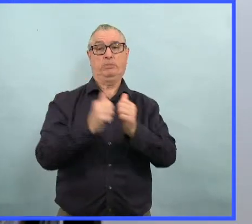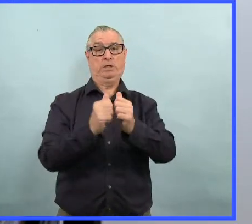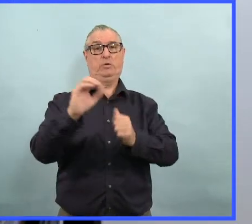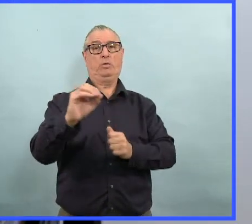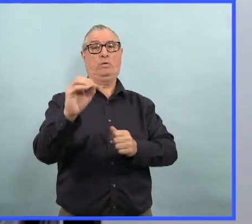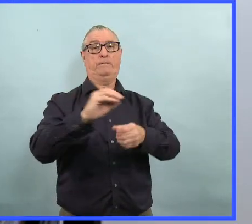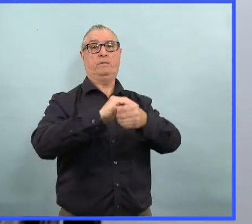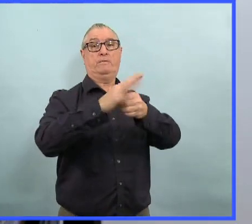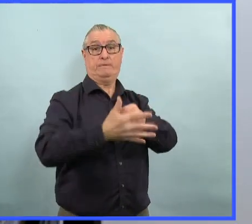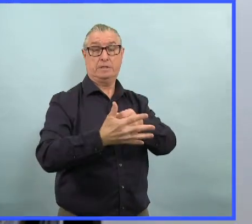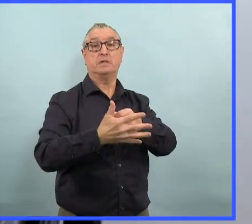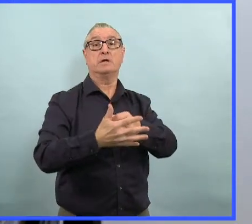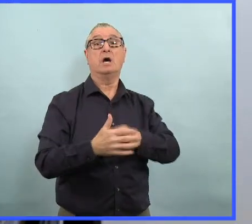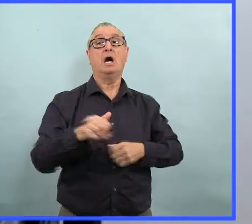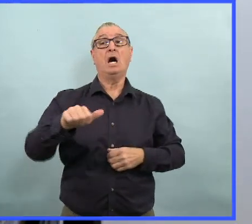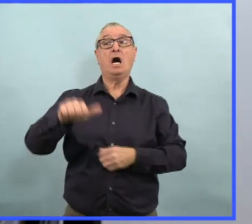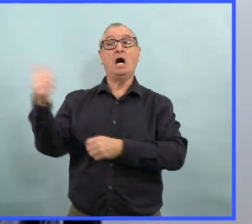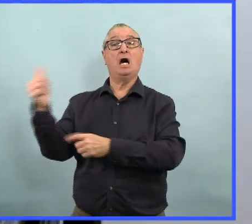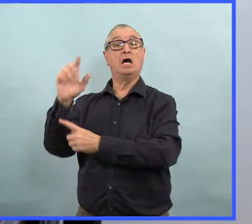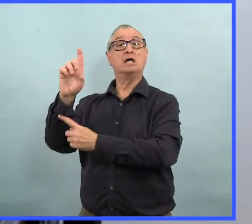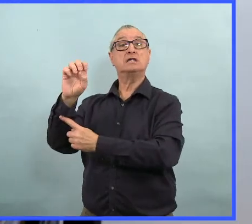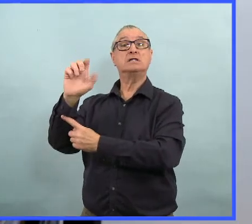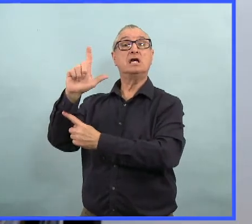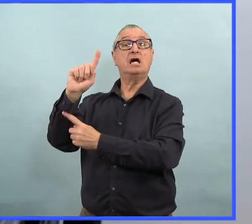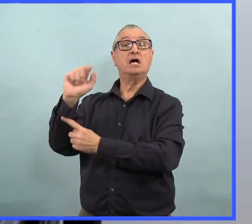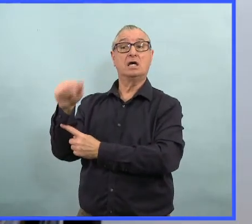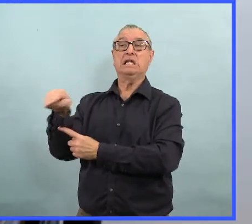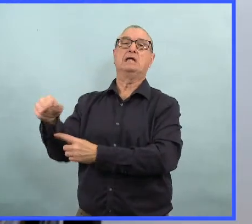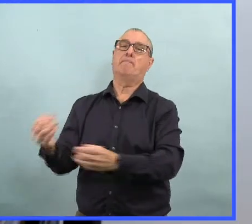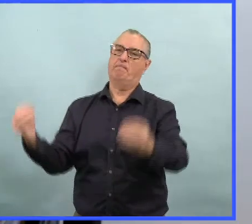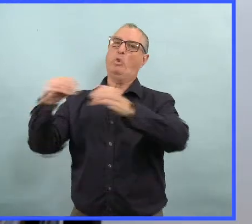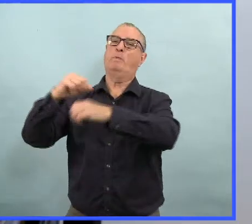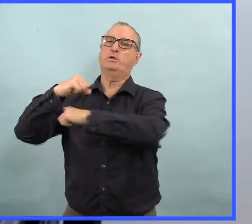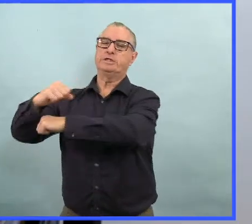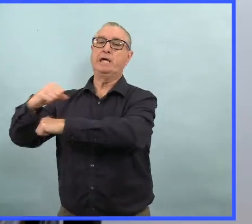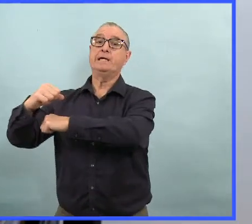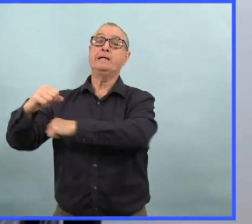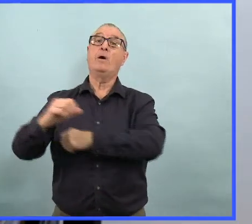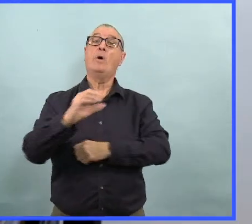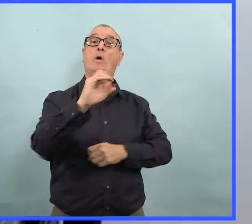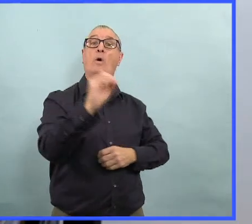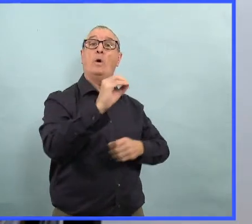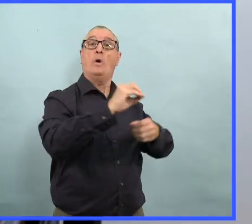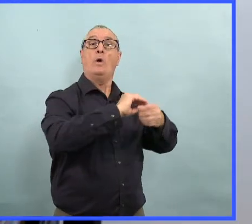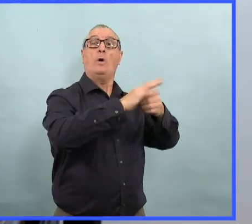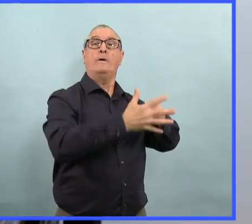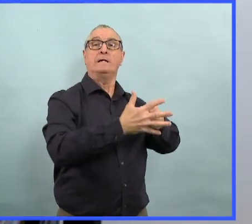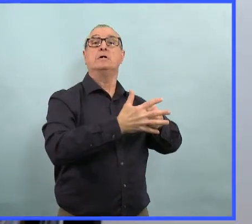as researchers race to understand the omicron variant and to anticipate its next moves it is